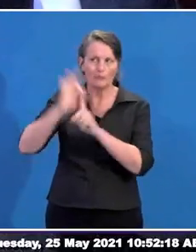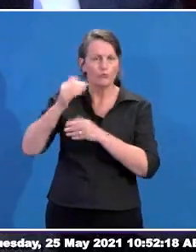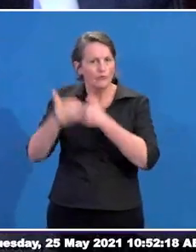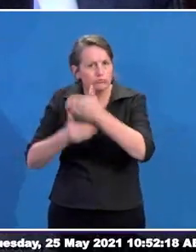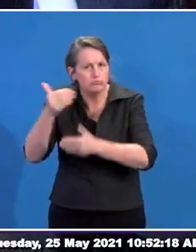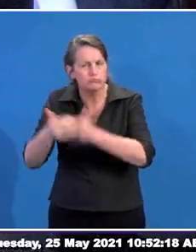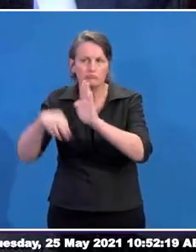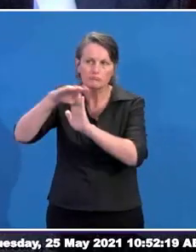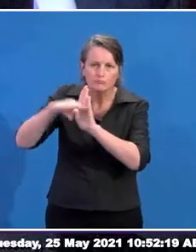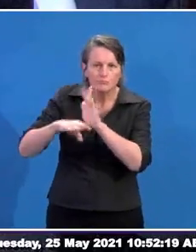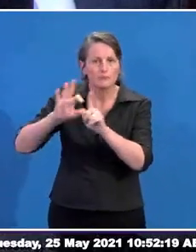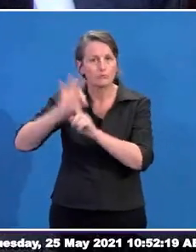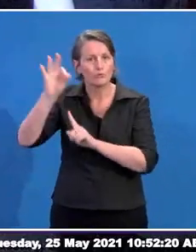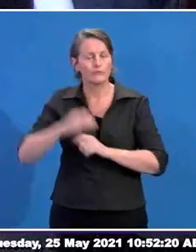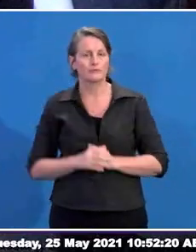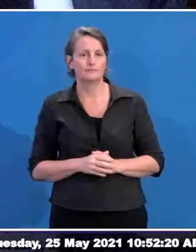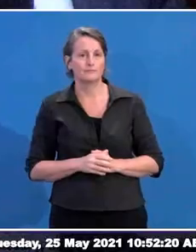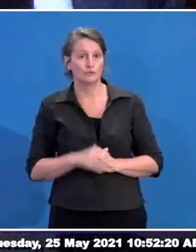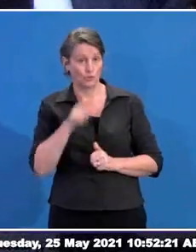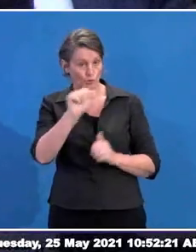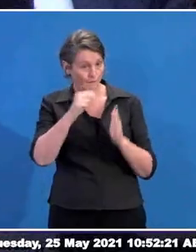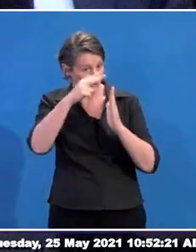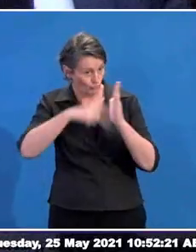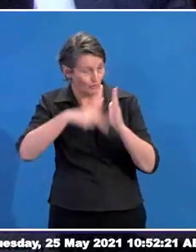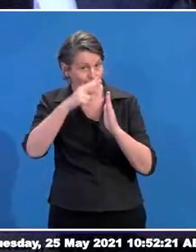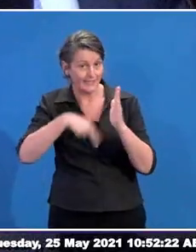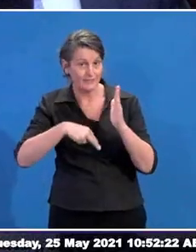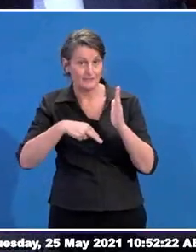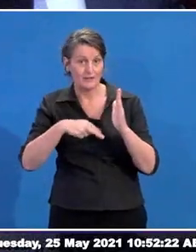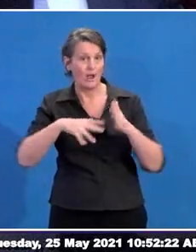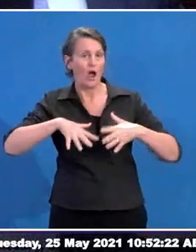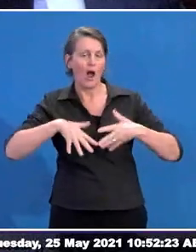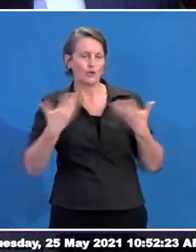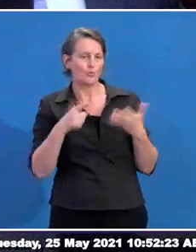Now, you've read those parts and I'm not going to ask you to comment on them.